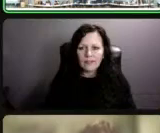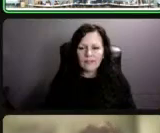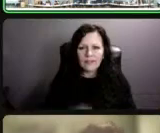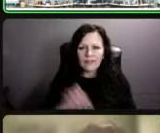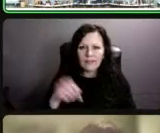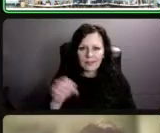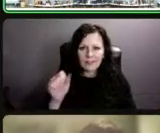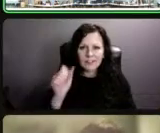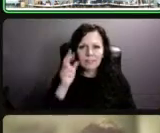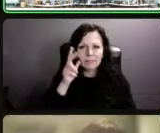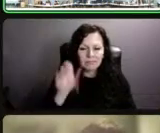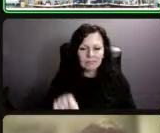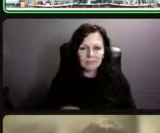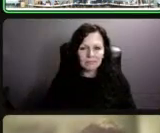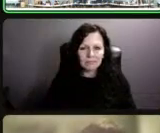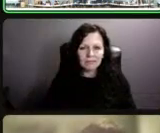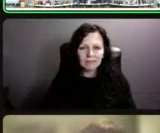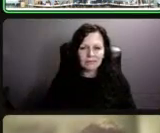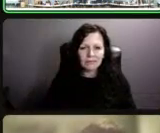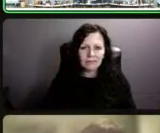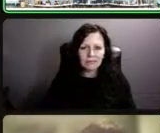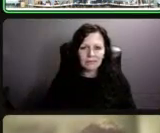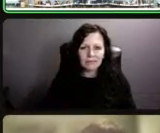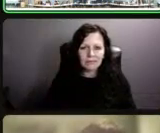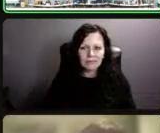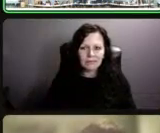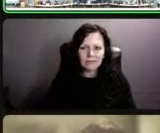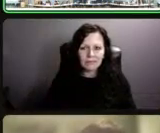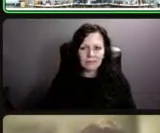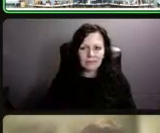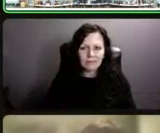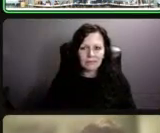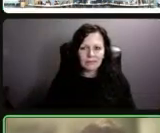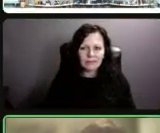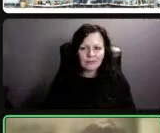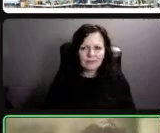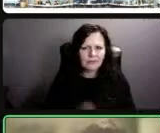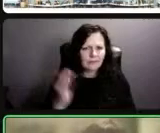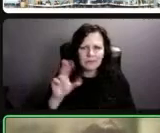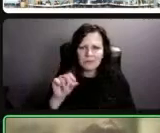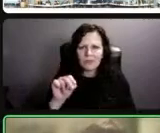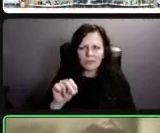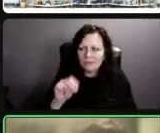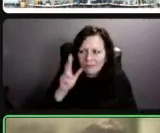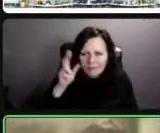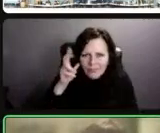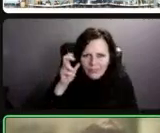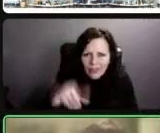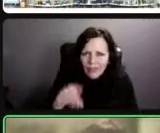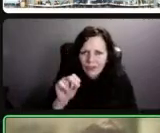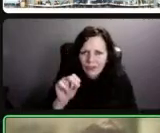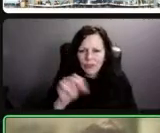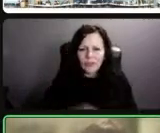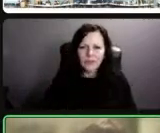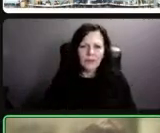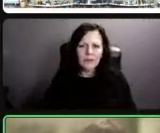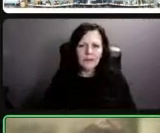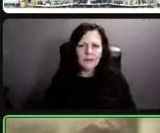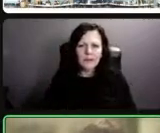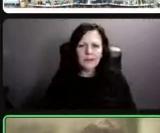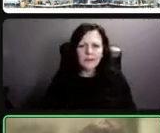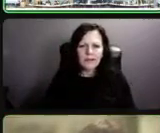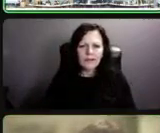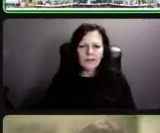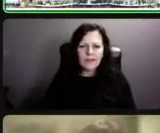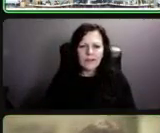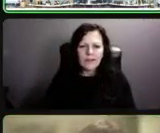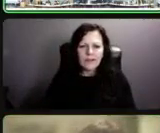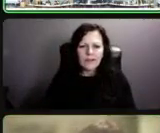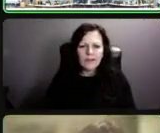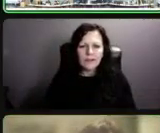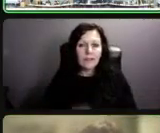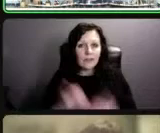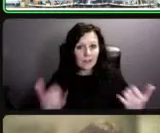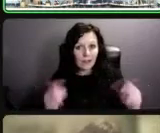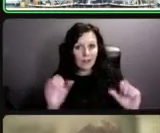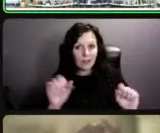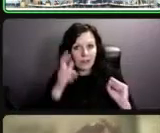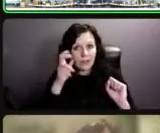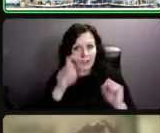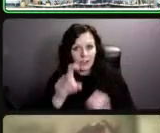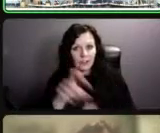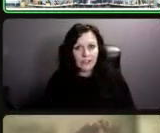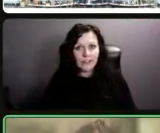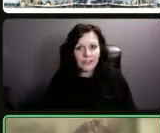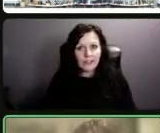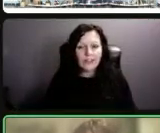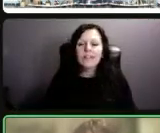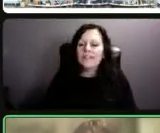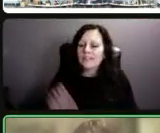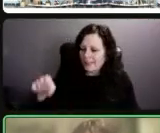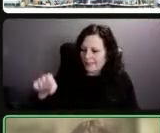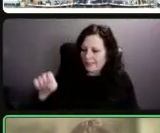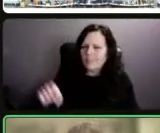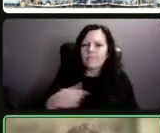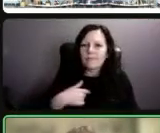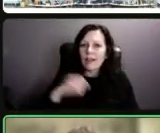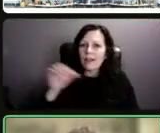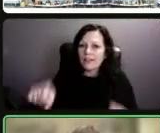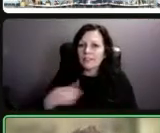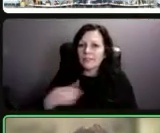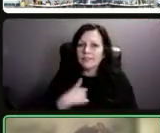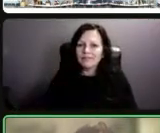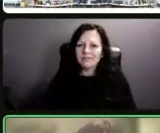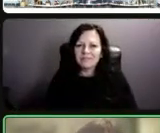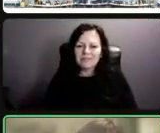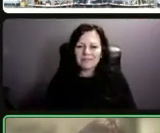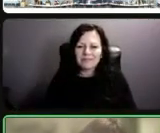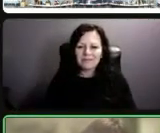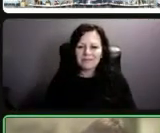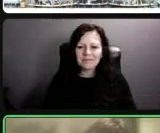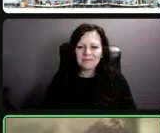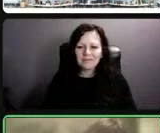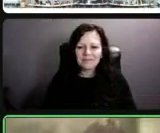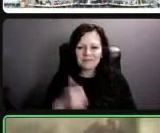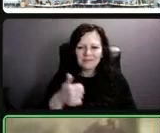YES.